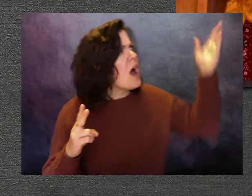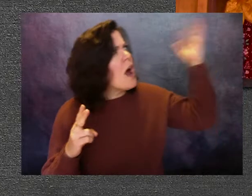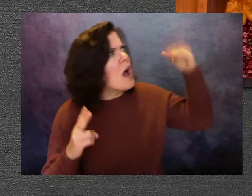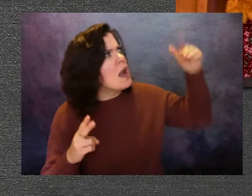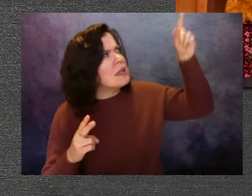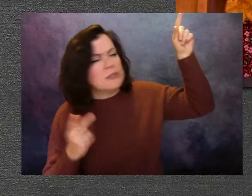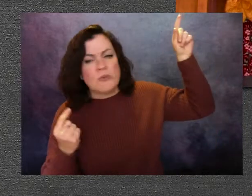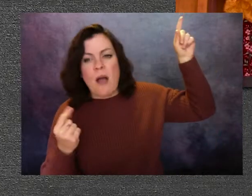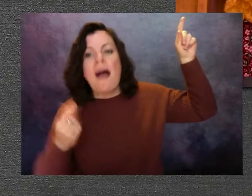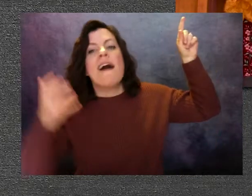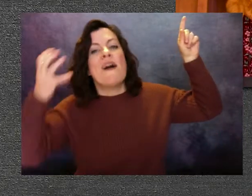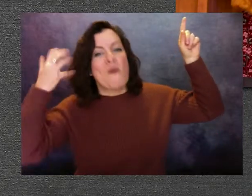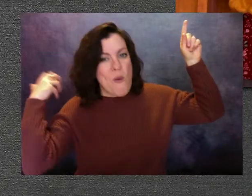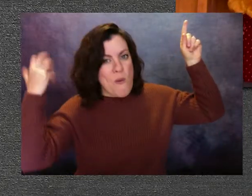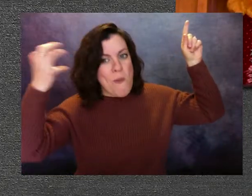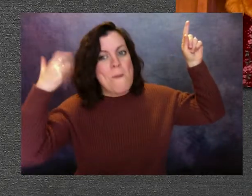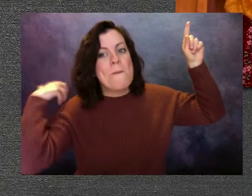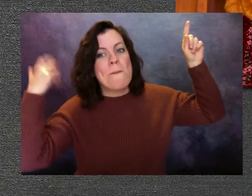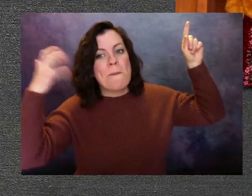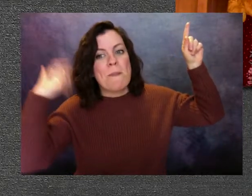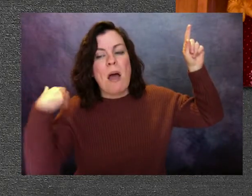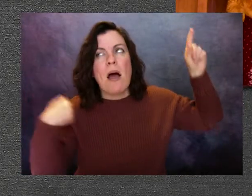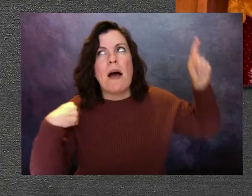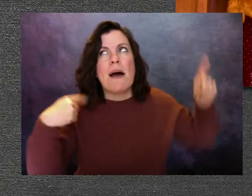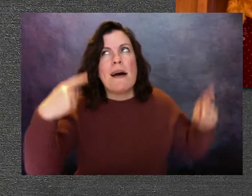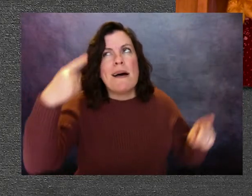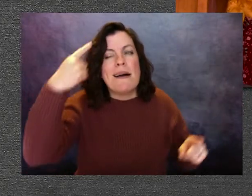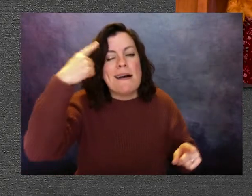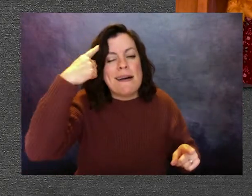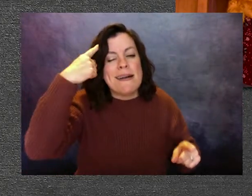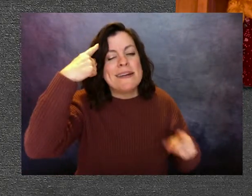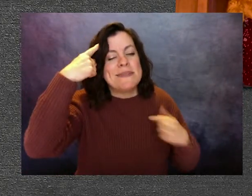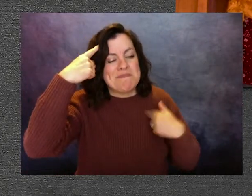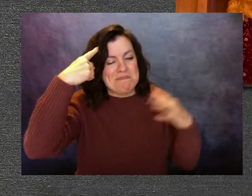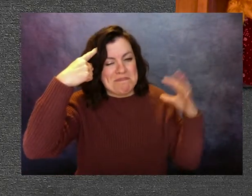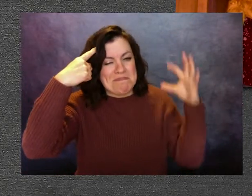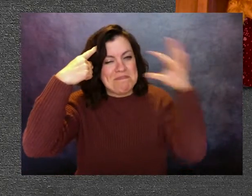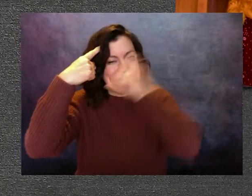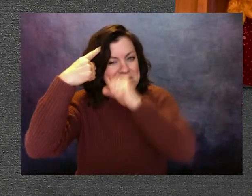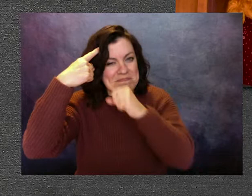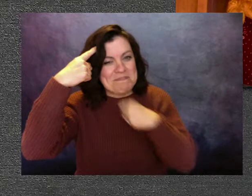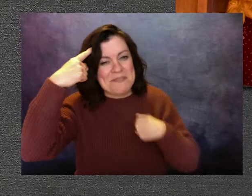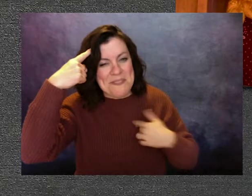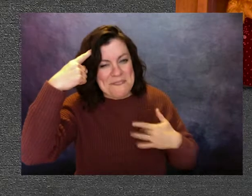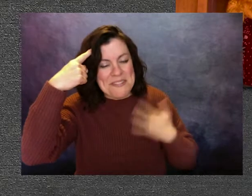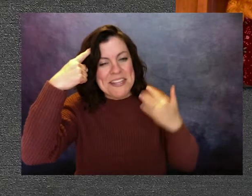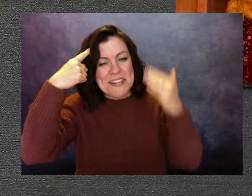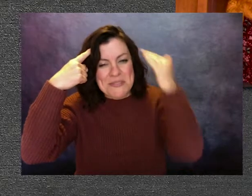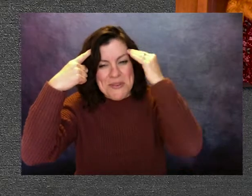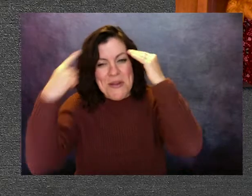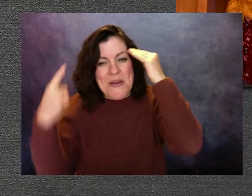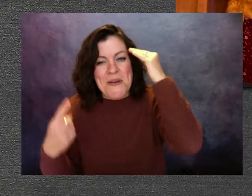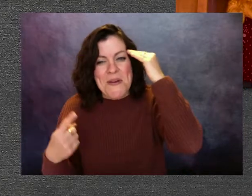Oh, I forgot. How does anyone have a guess at home? Ooh. Some good guesses.